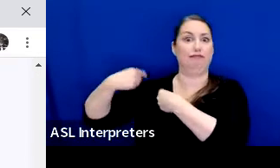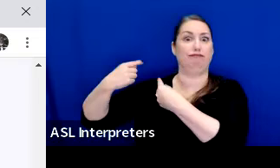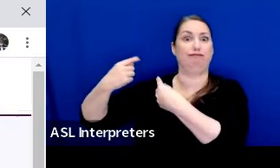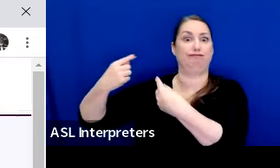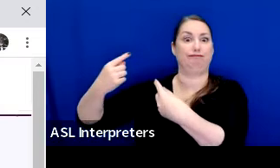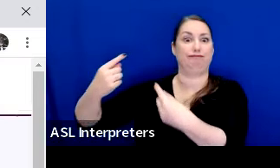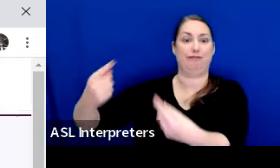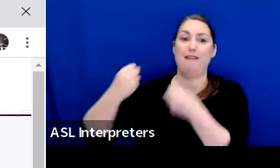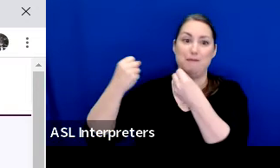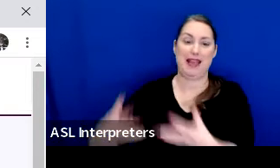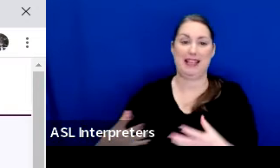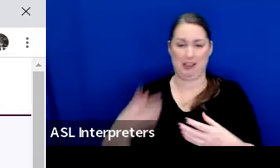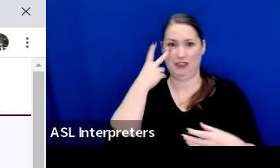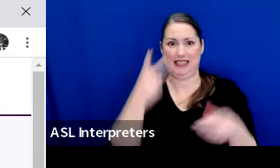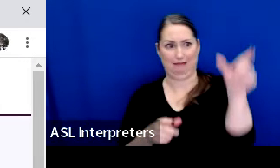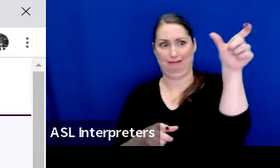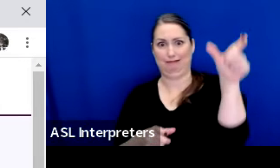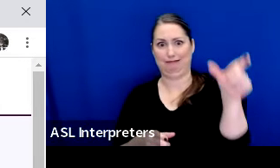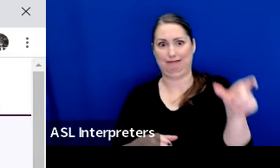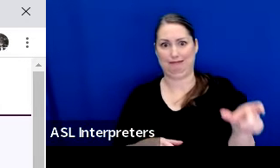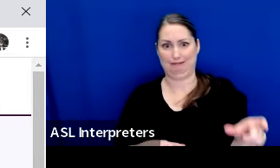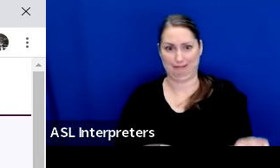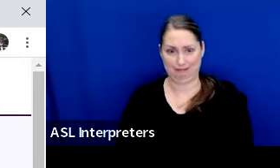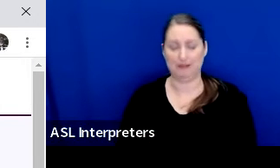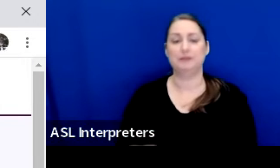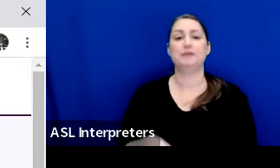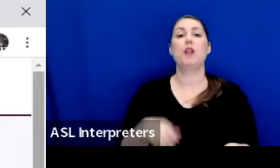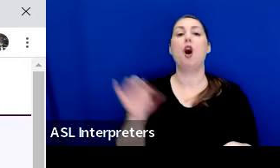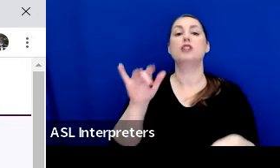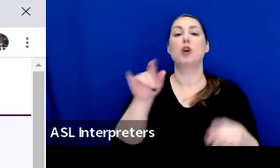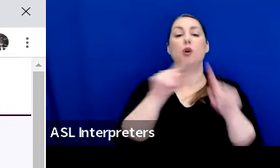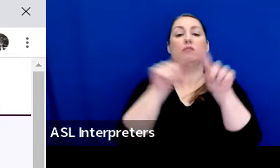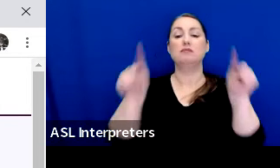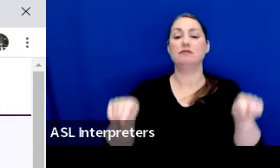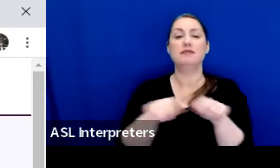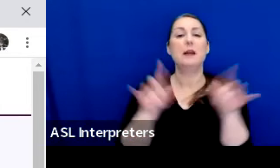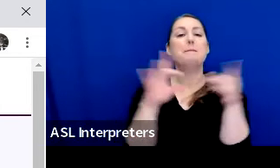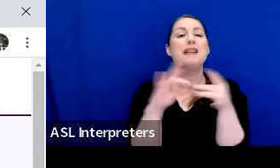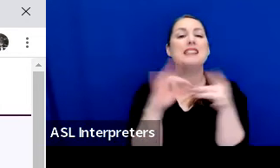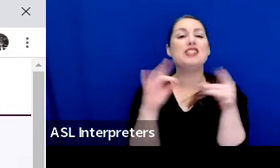And I want to show you and there's some messages for me. I've been using so many years are saying,